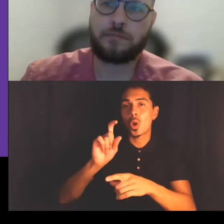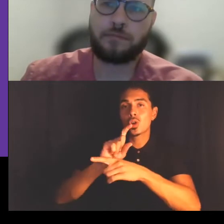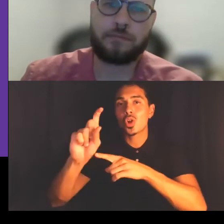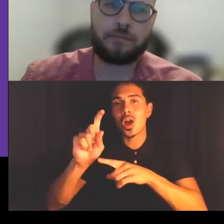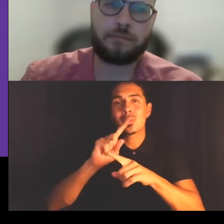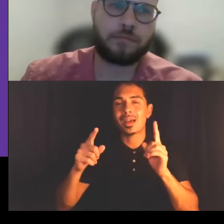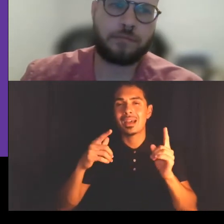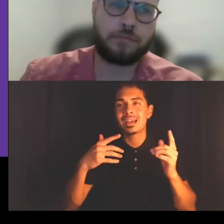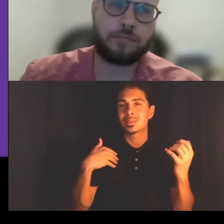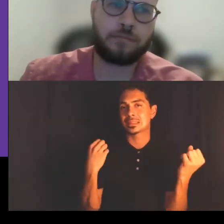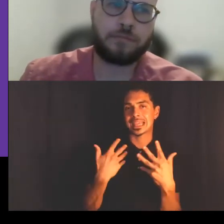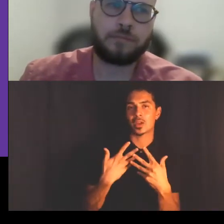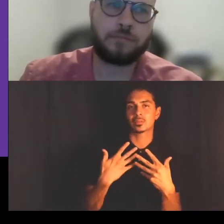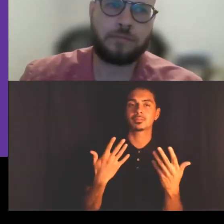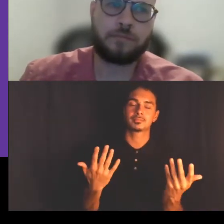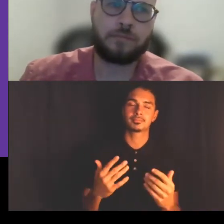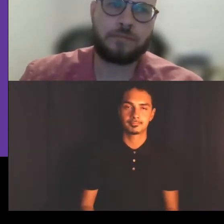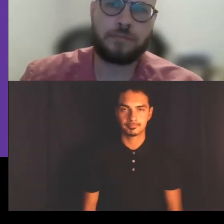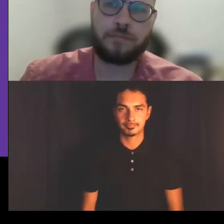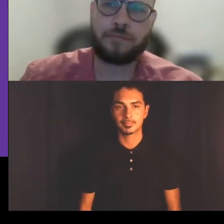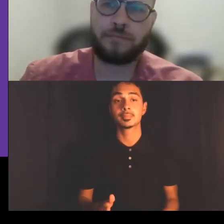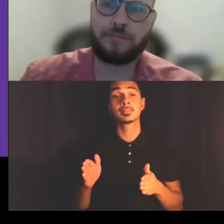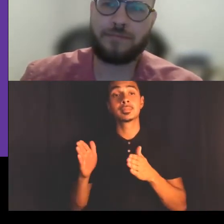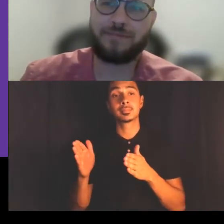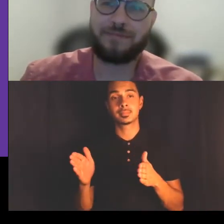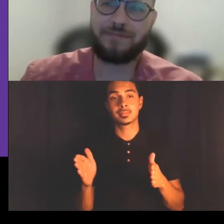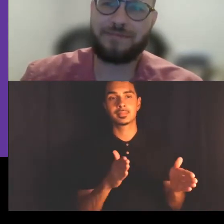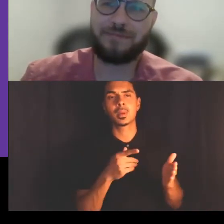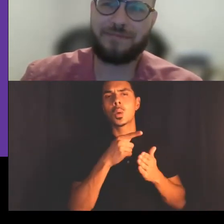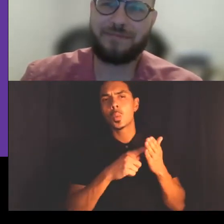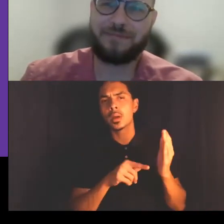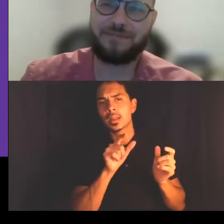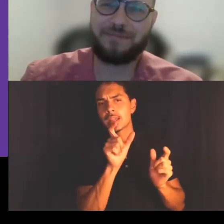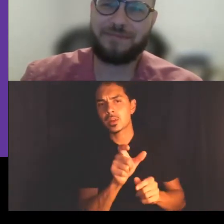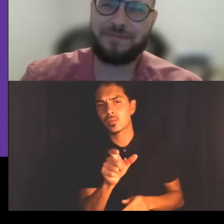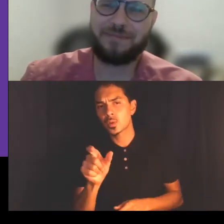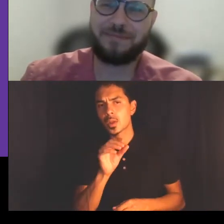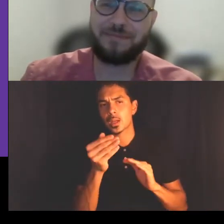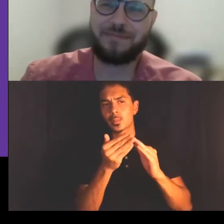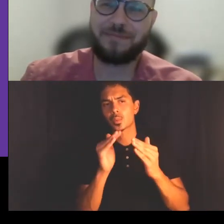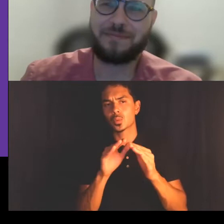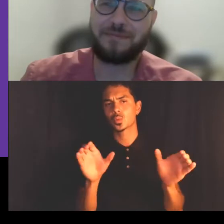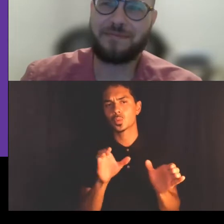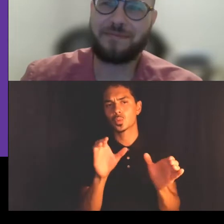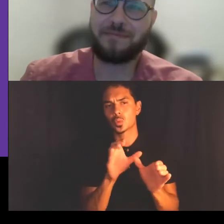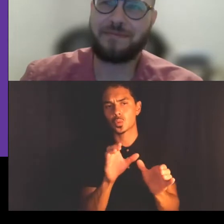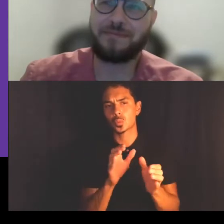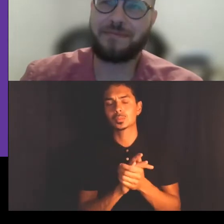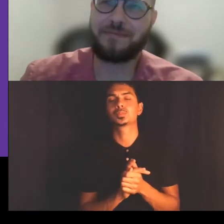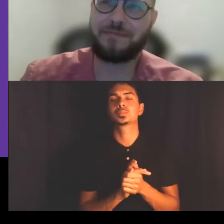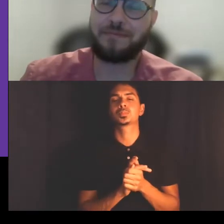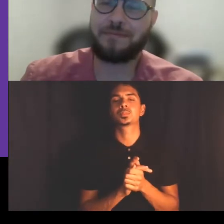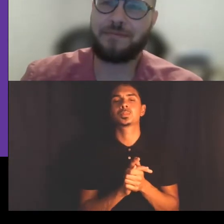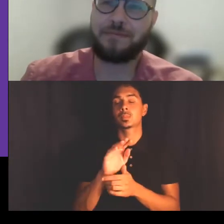So what can individuals do? I'm checking the time. What can individuals do: mutual aid and beyond.